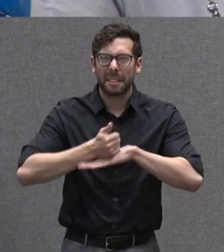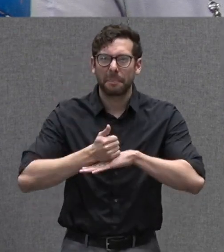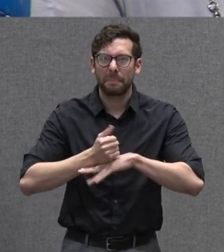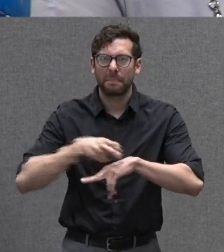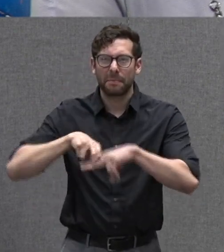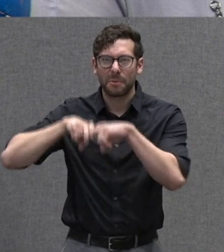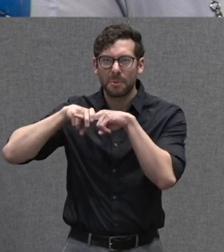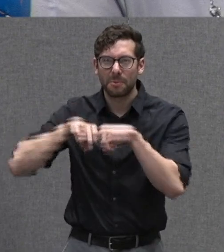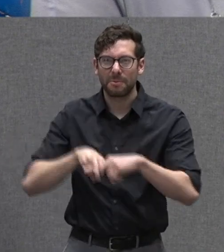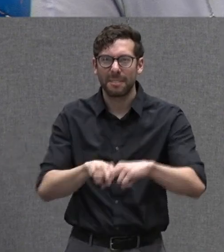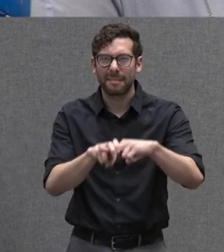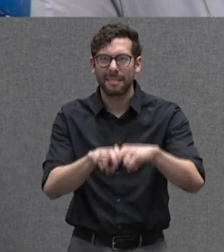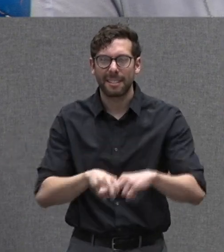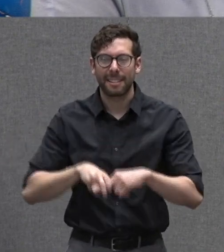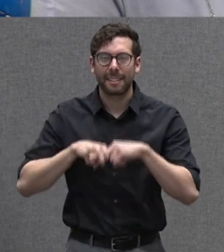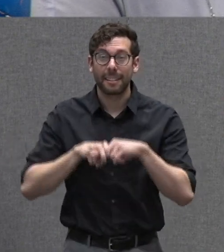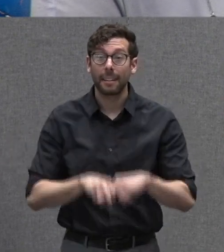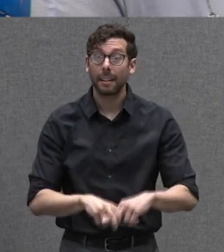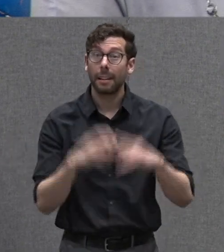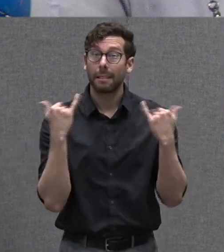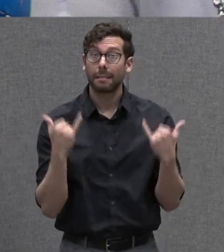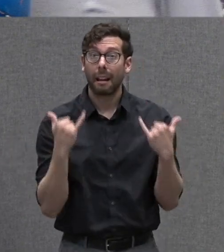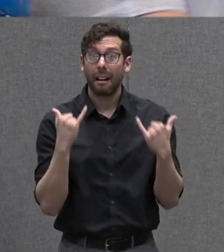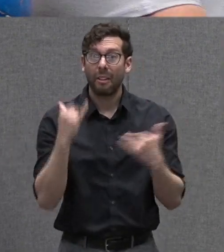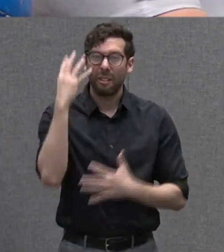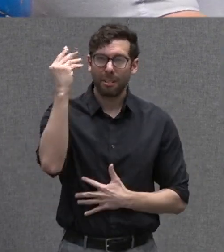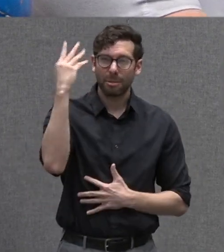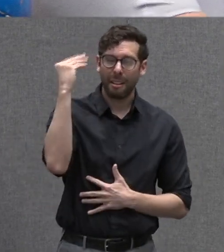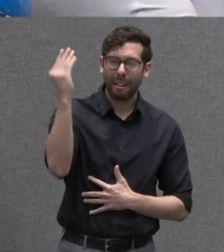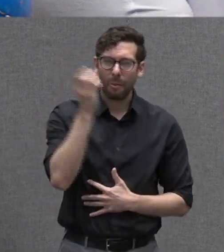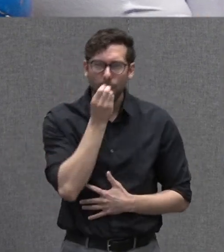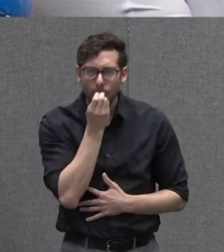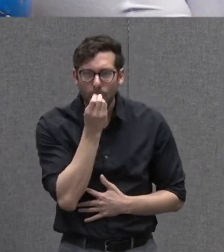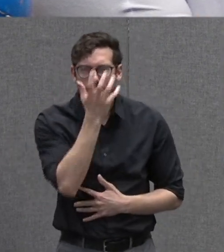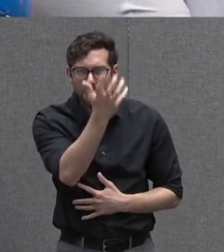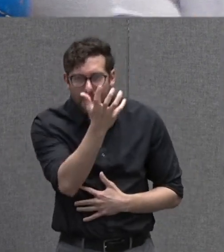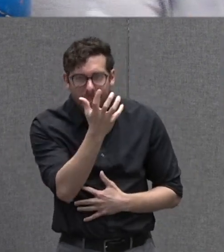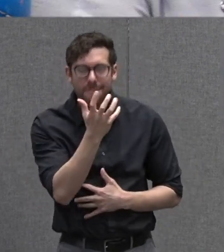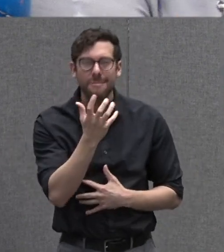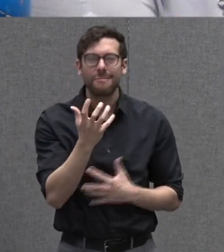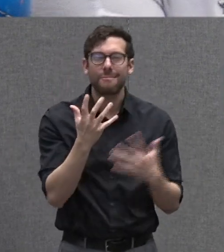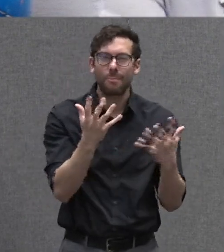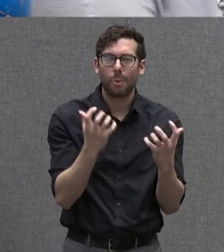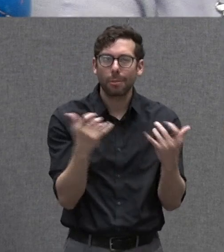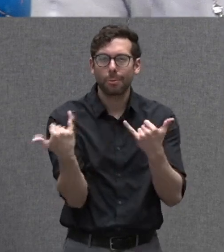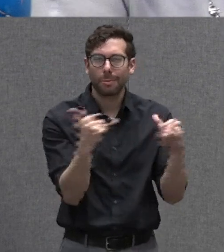and go outside and play in the sun, but still nothing is growing.